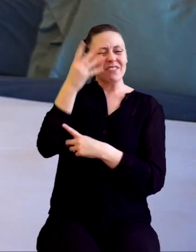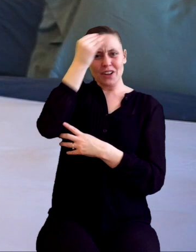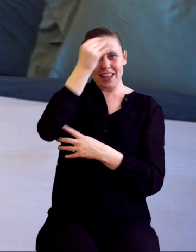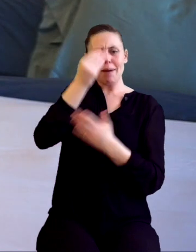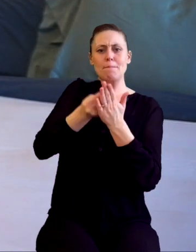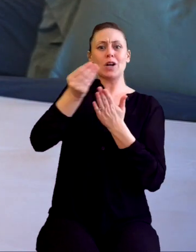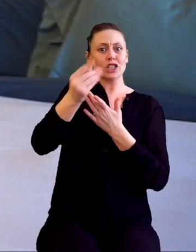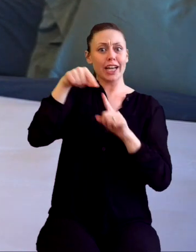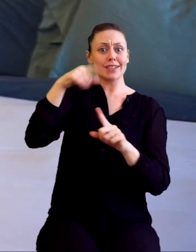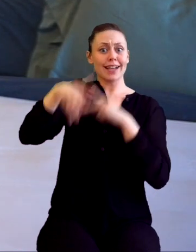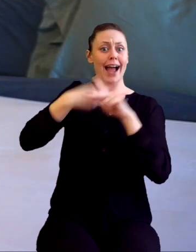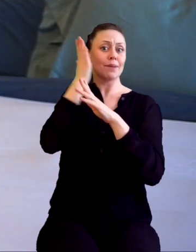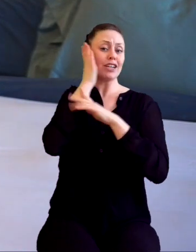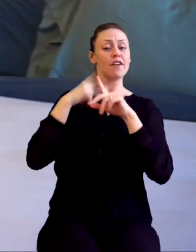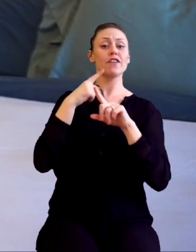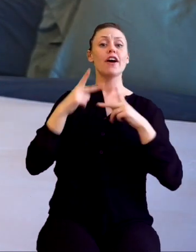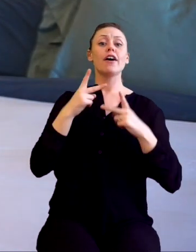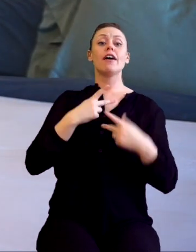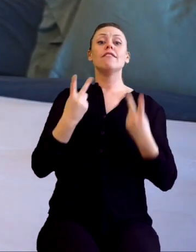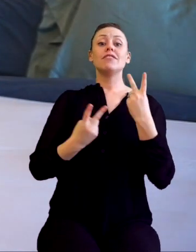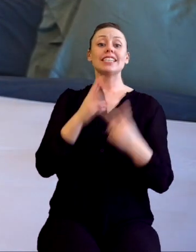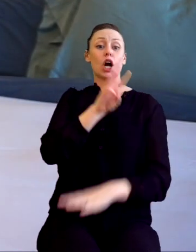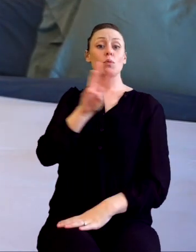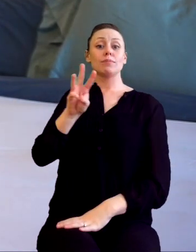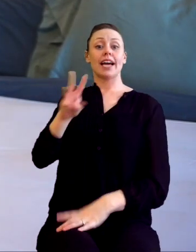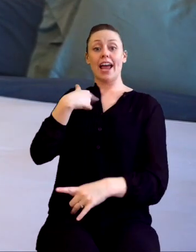mattresses please visit our website we will have an updated coupon code there